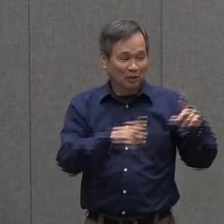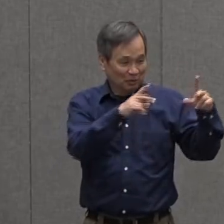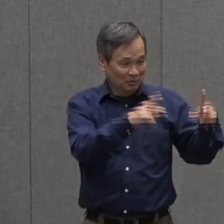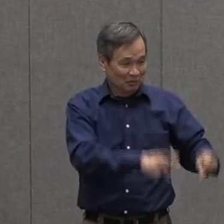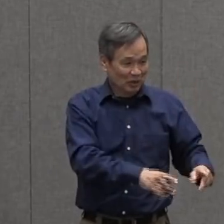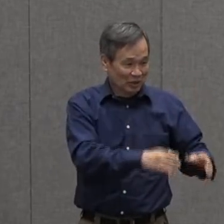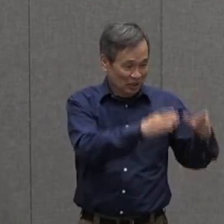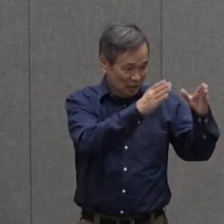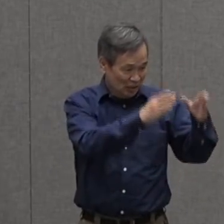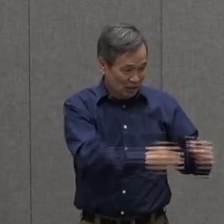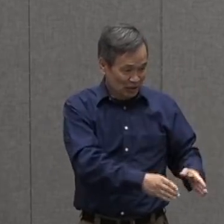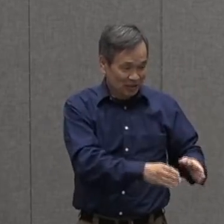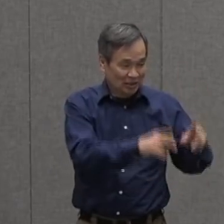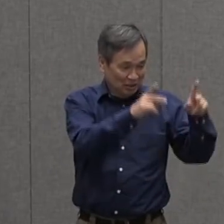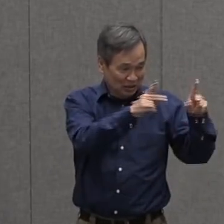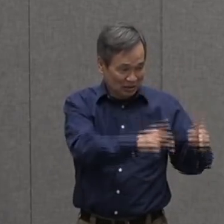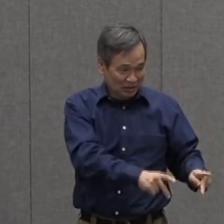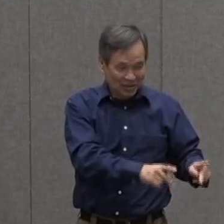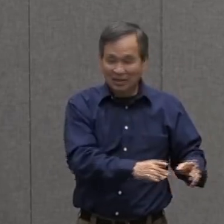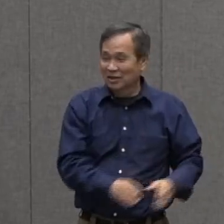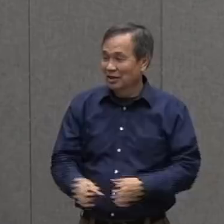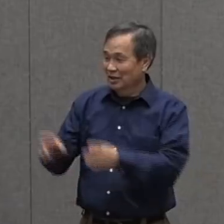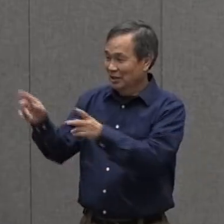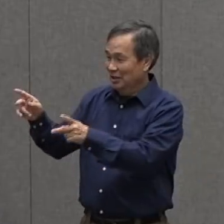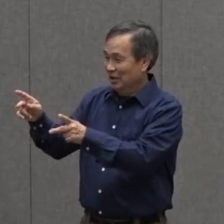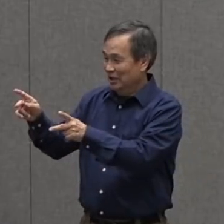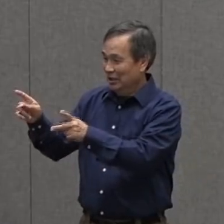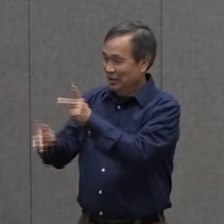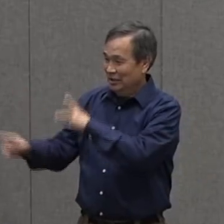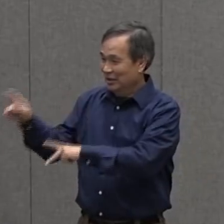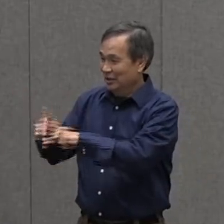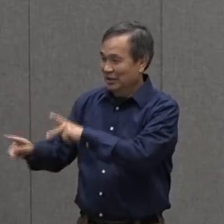It starts with the same letter, but who knew?